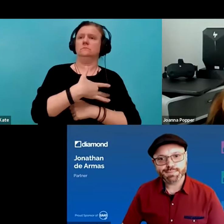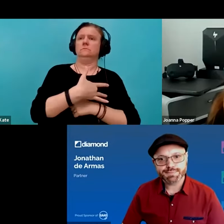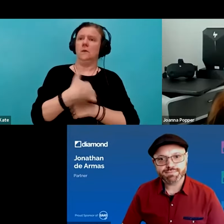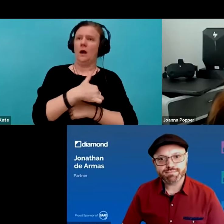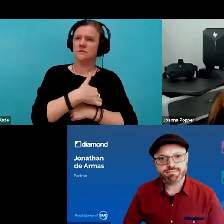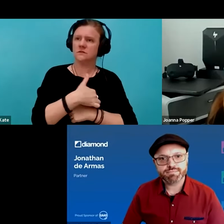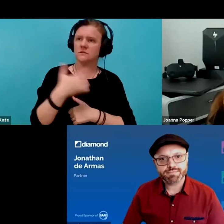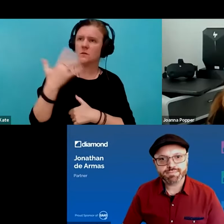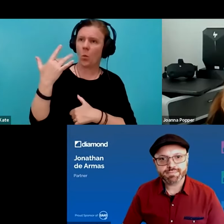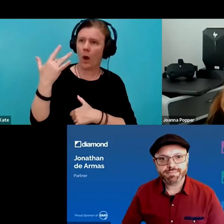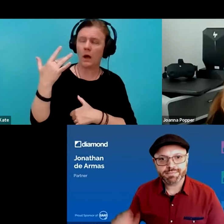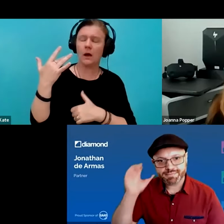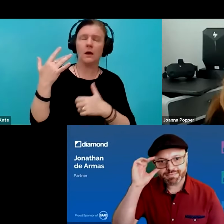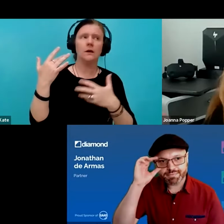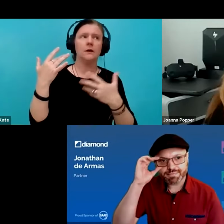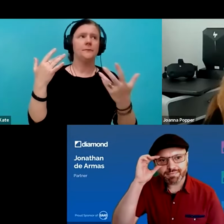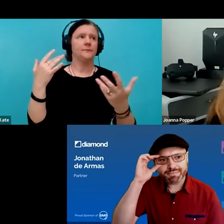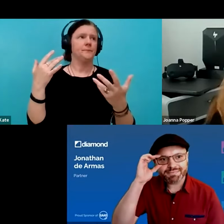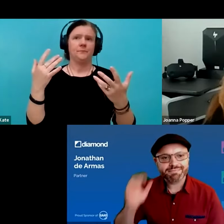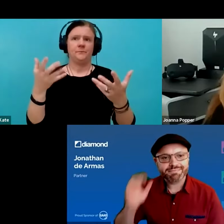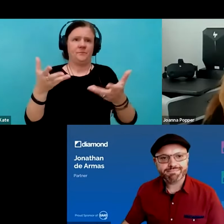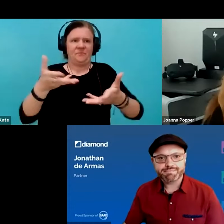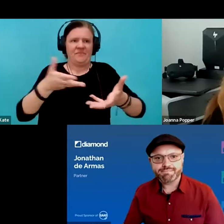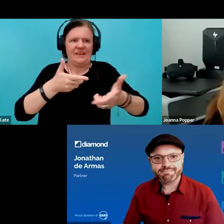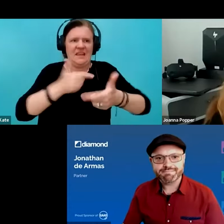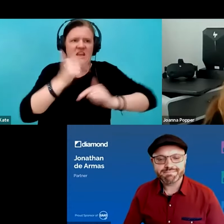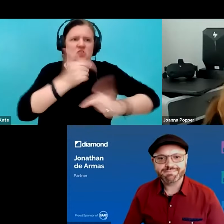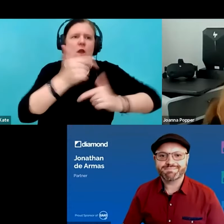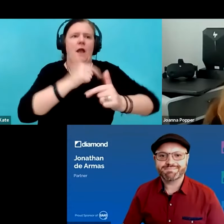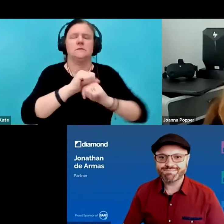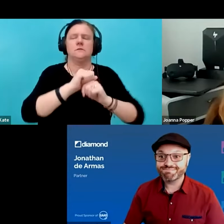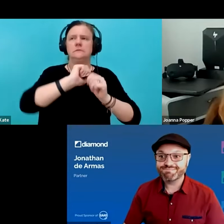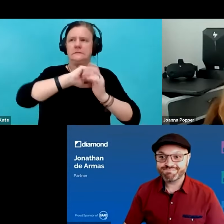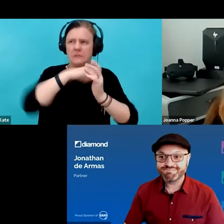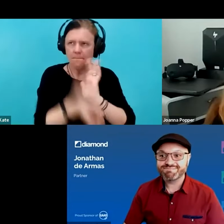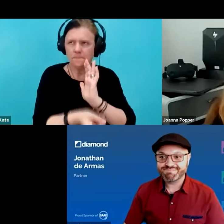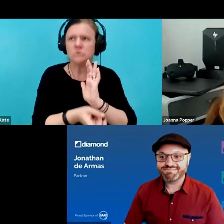Joanna Popper: Of the interactive immersive impact that this this you know